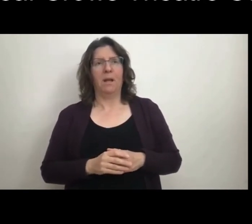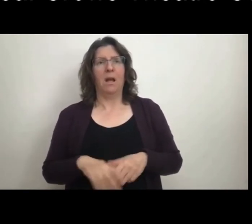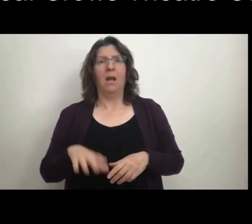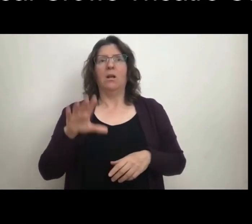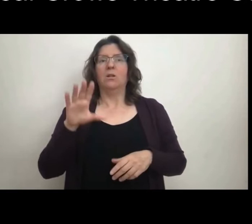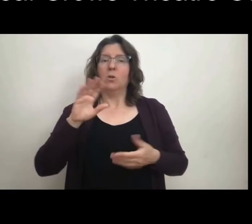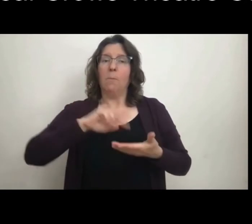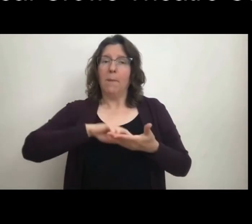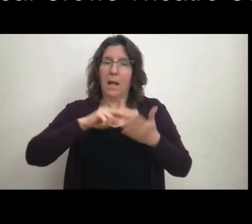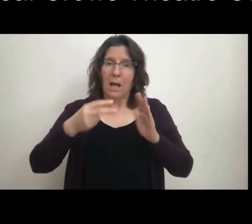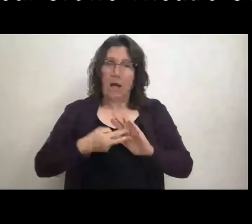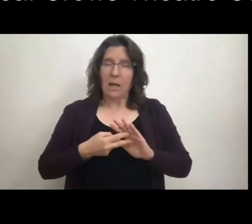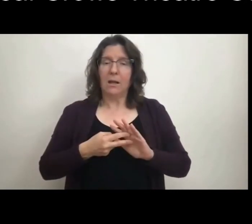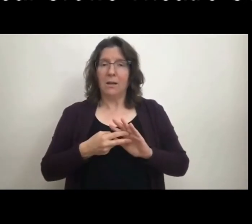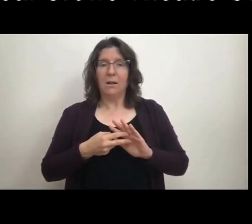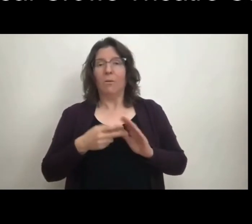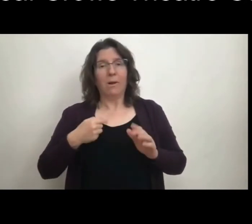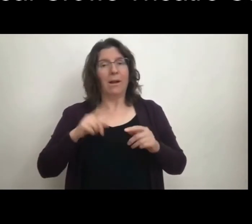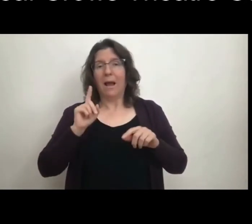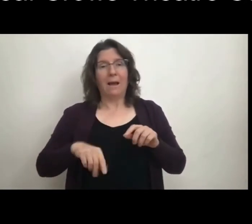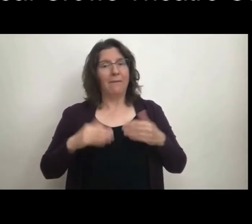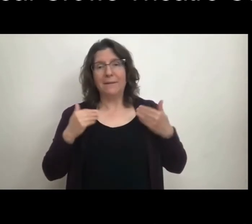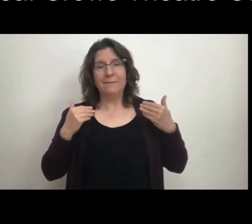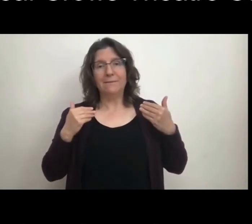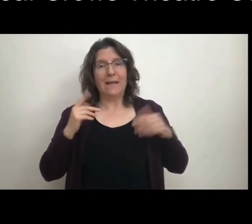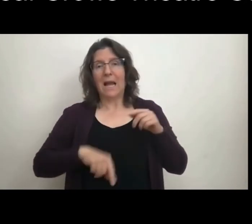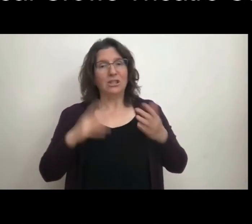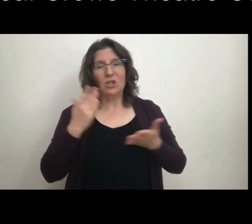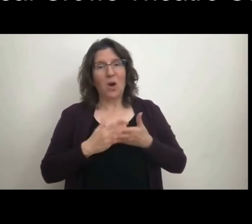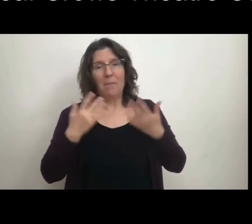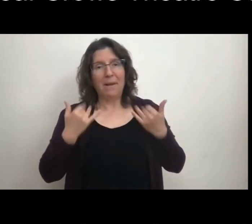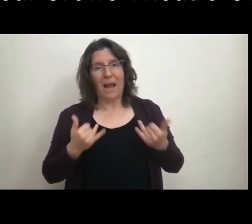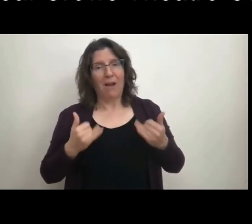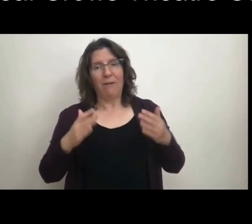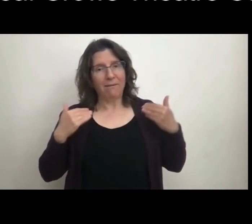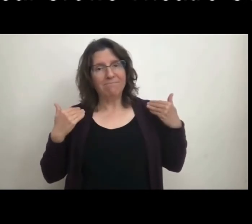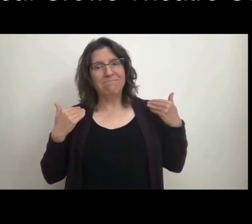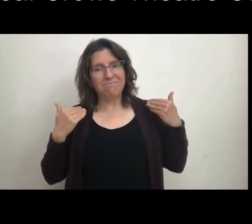So this meant we couldn't stop now!